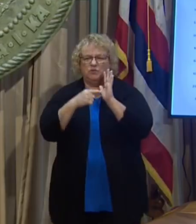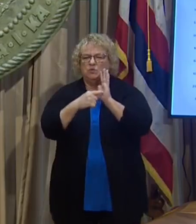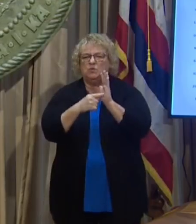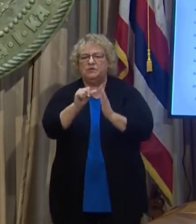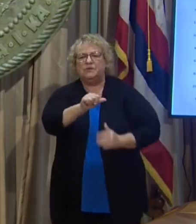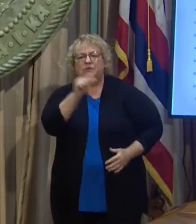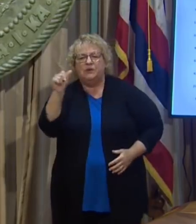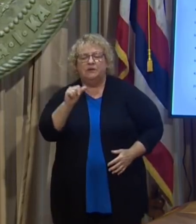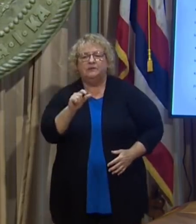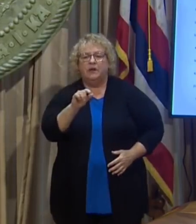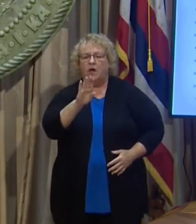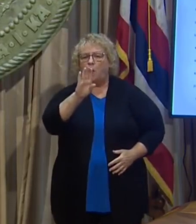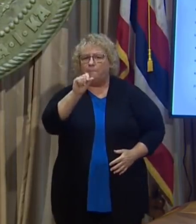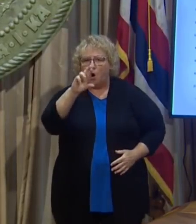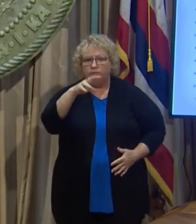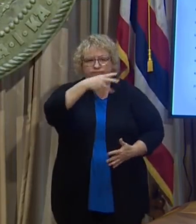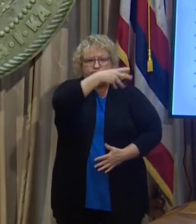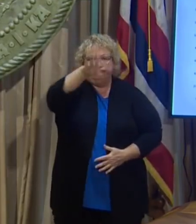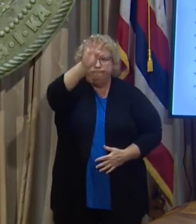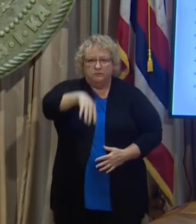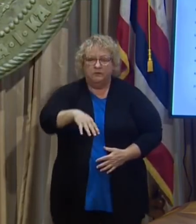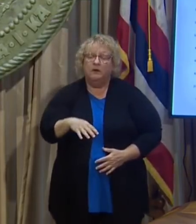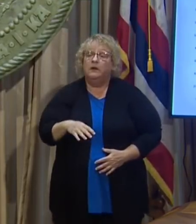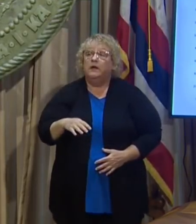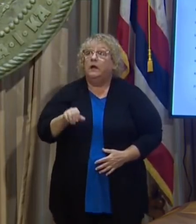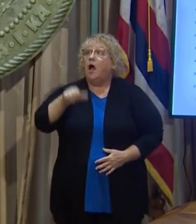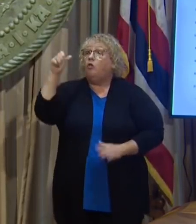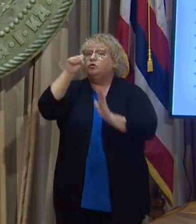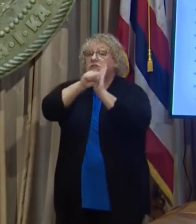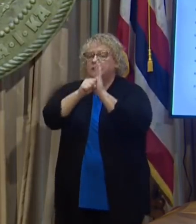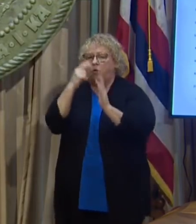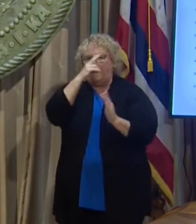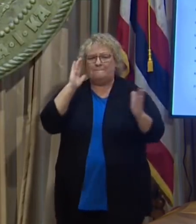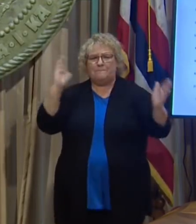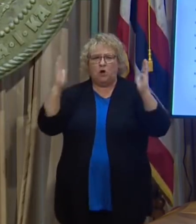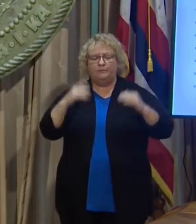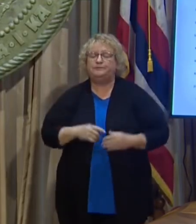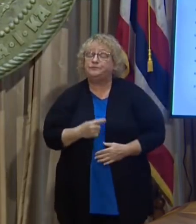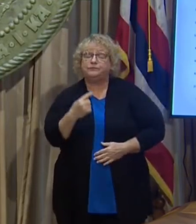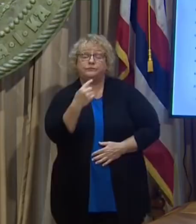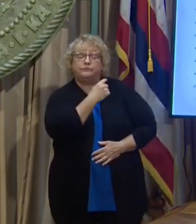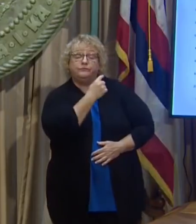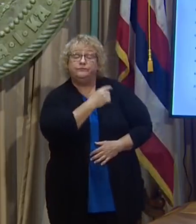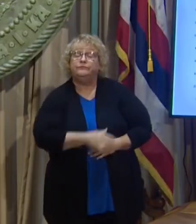INDIVIDUALS WHO ARE ILL. FINALLY, I WANT TO SHOW YOU SOME CHARTS THAT SHOW HOW WE RANK